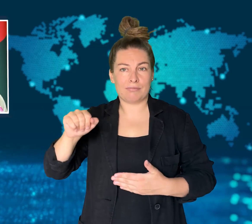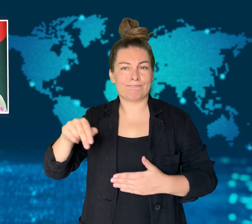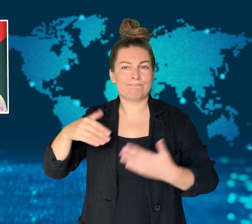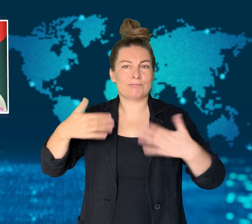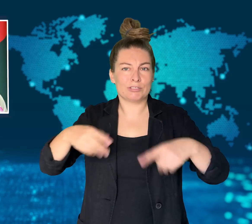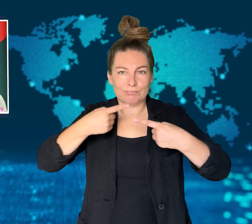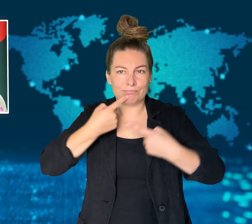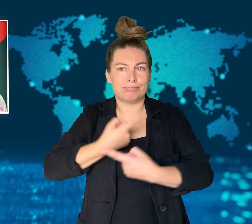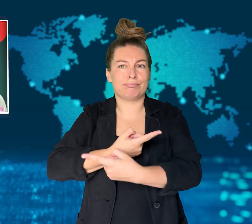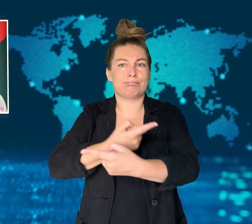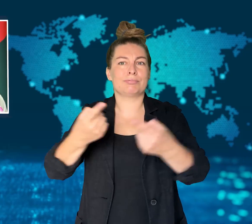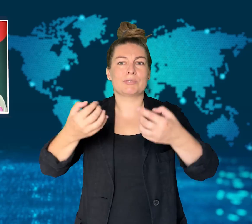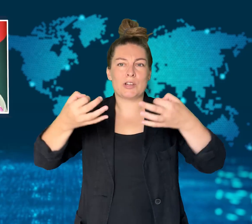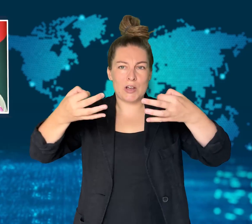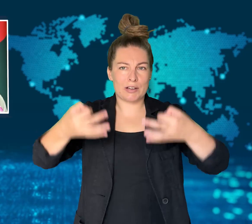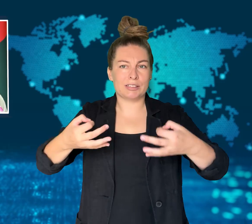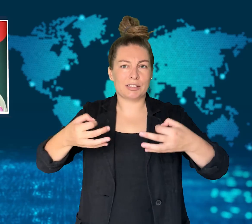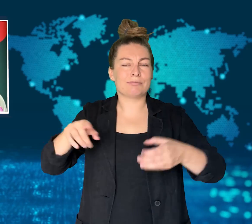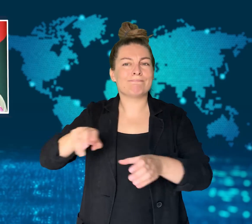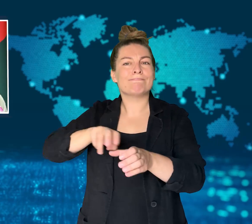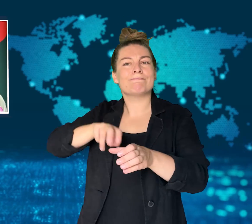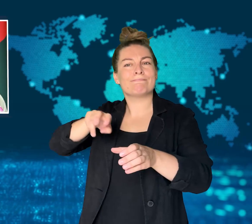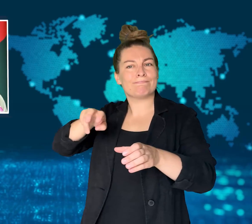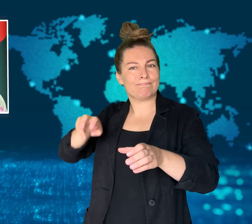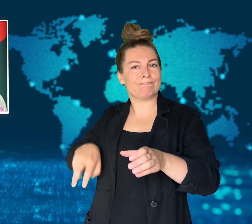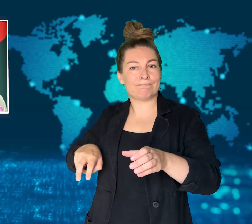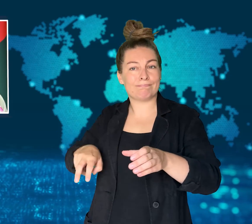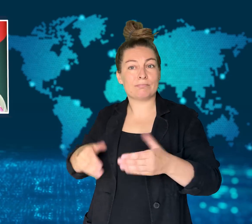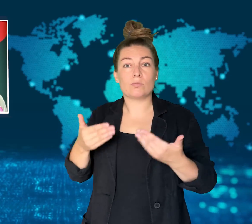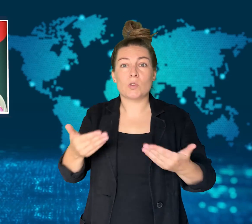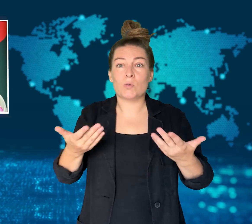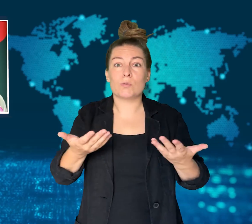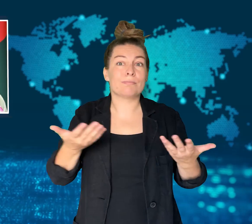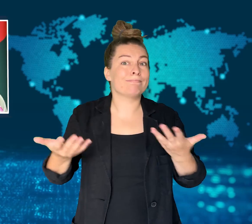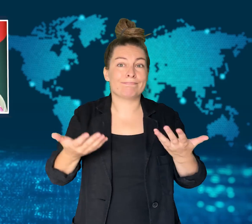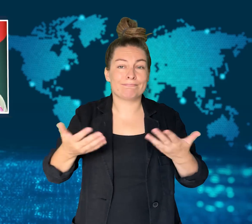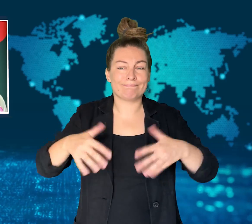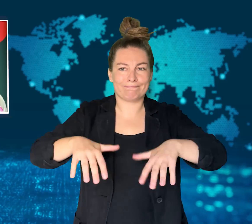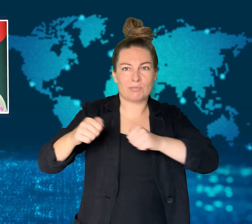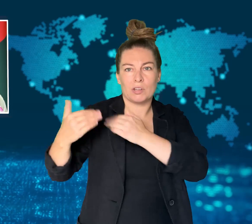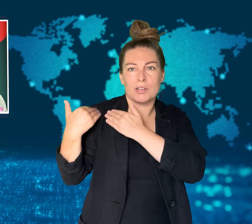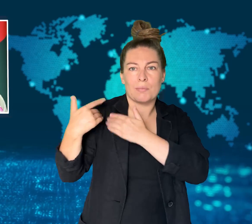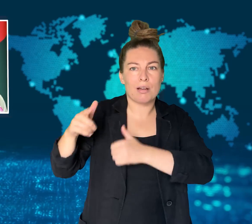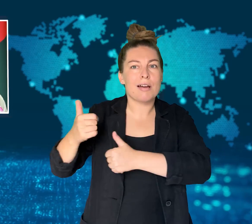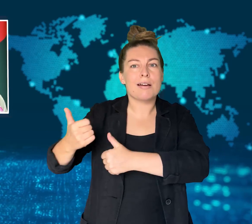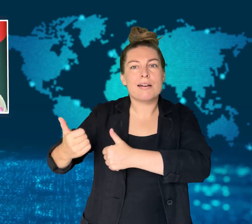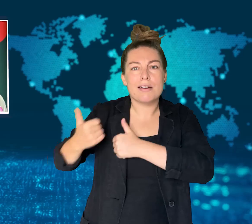On Monday evening, Hasina announced her resignation